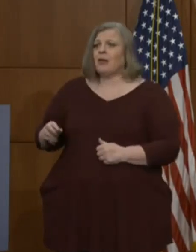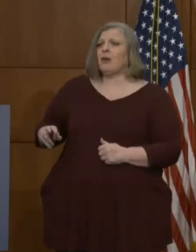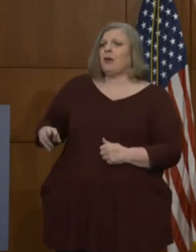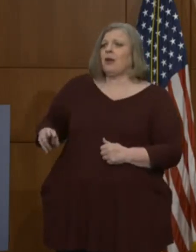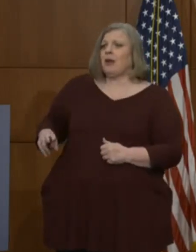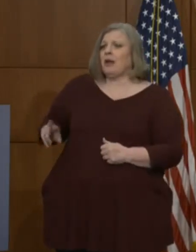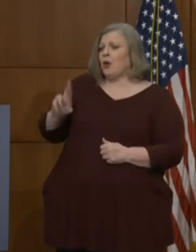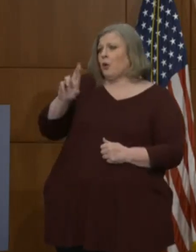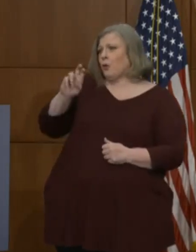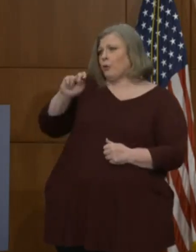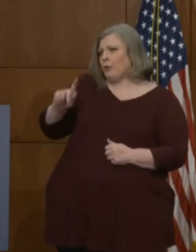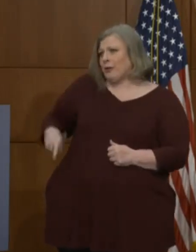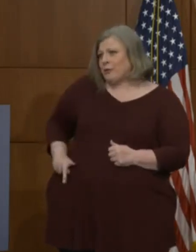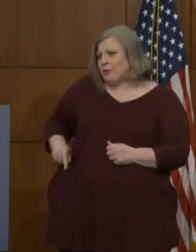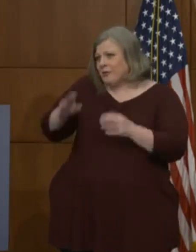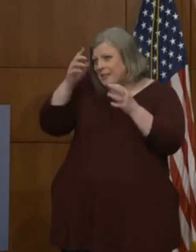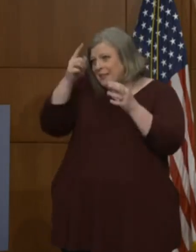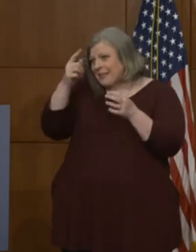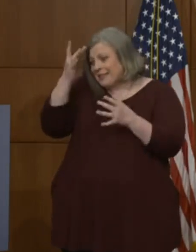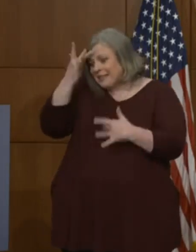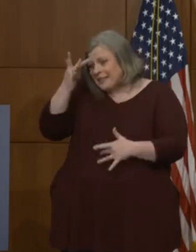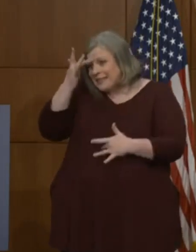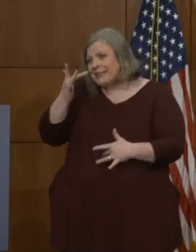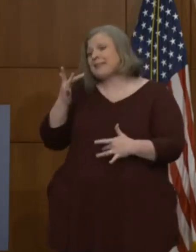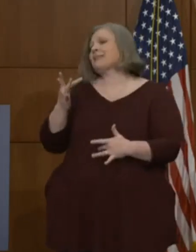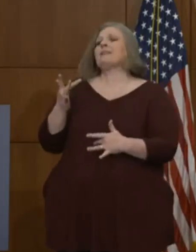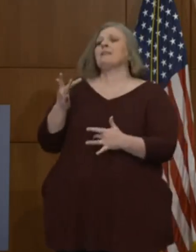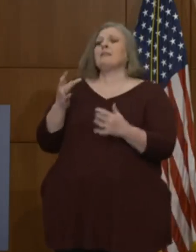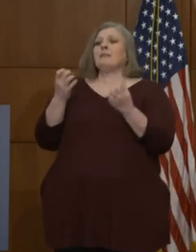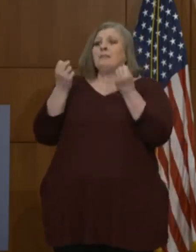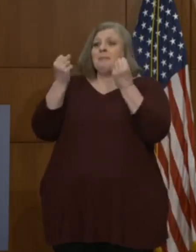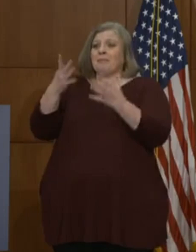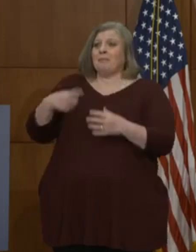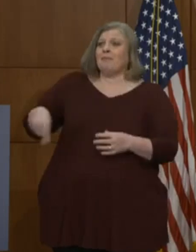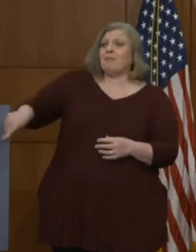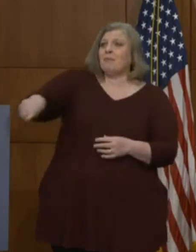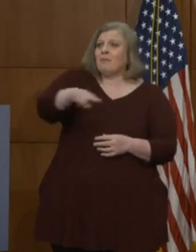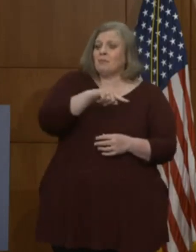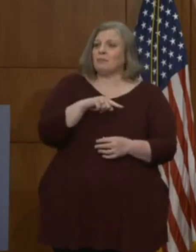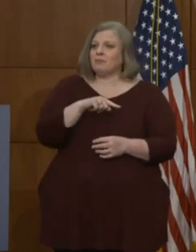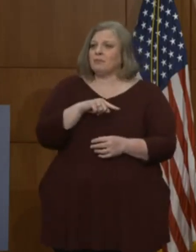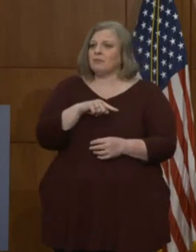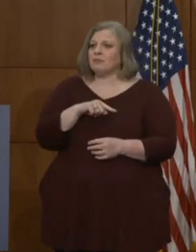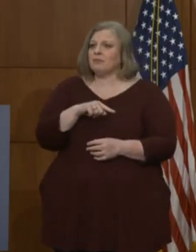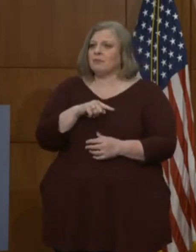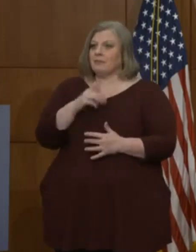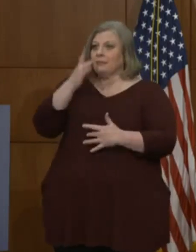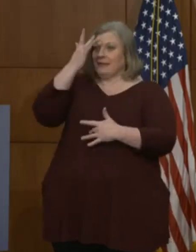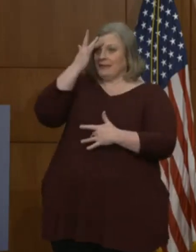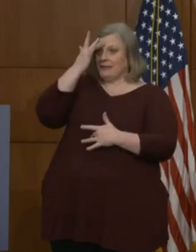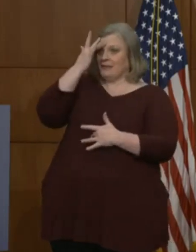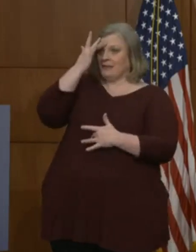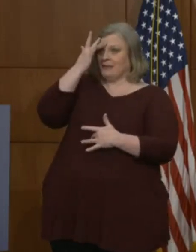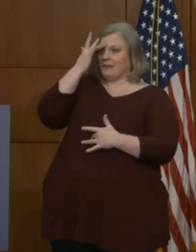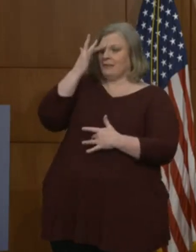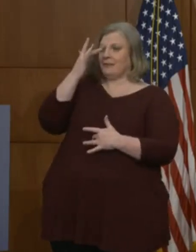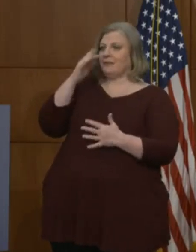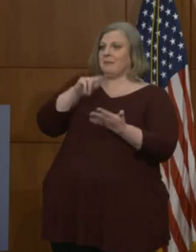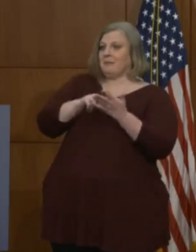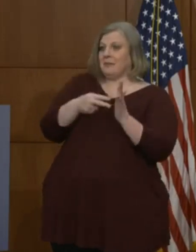THINGS LIKE ASTHMA OF RENAL DISEASE AND DIABETES AND WE DISEASE AND DIABETES AND WE KNOW THAT ALL OF THESE PRE KNOW THAT ALL OF THESE PRE EXISTING CONDITIONS PUT THESE EXISTING CONDITIONS PUT THESE INDIVIDUALS- IN ADDITION TO